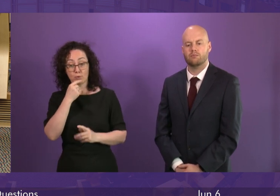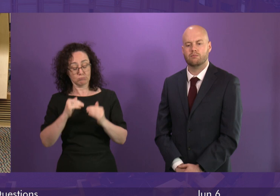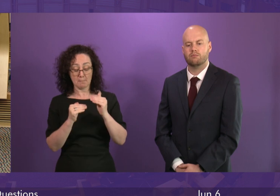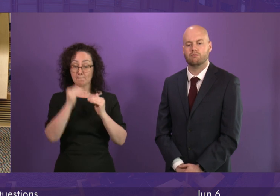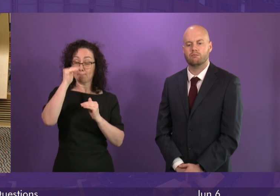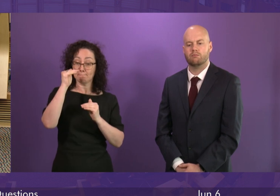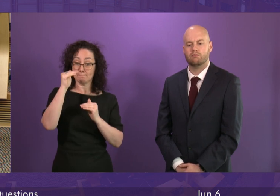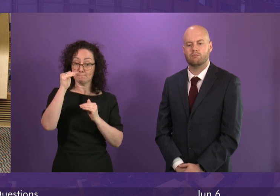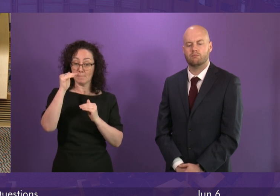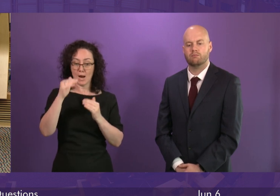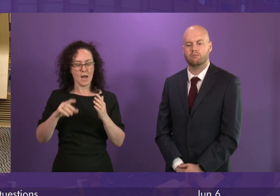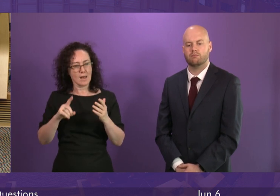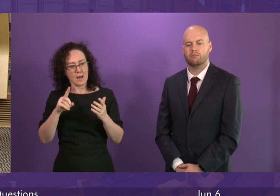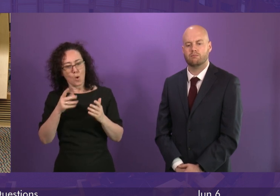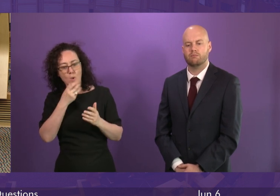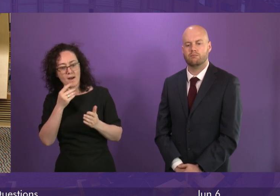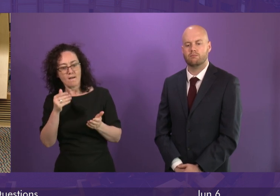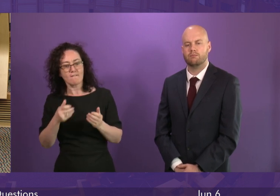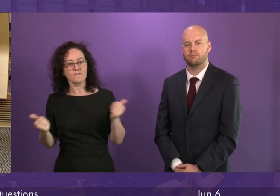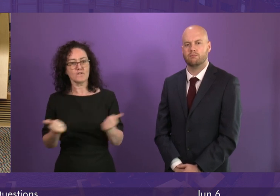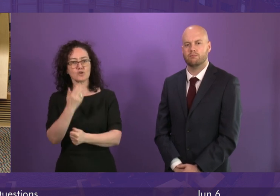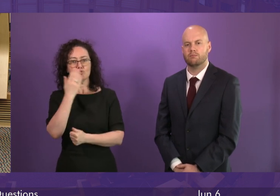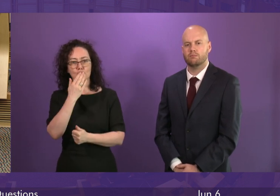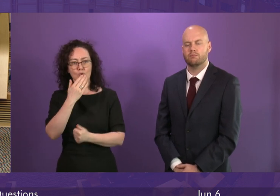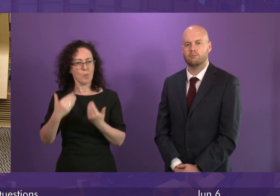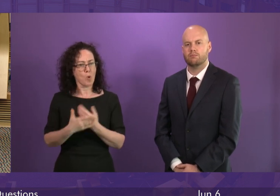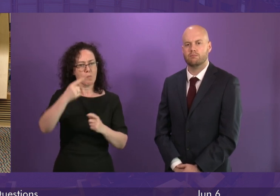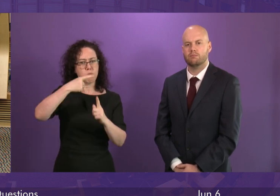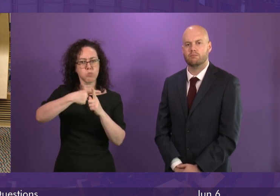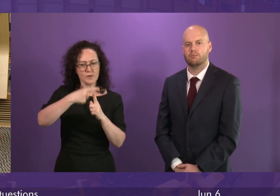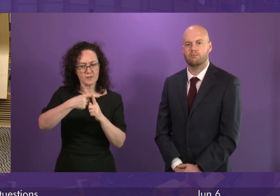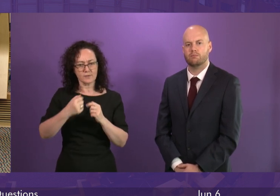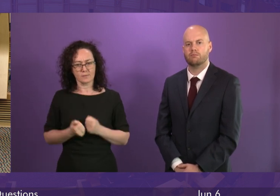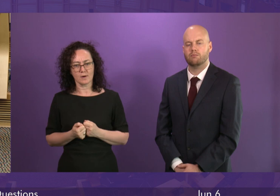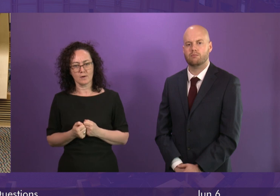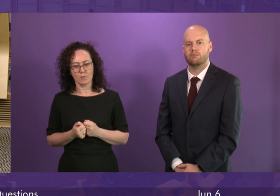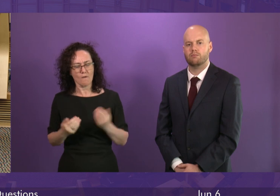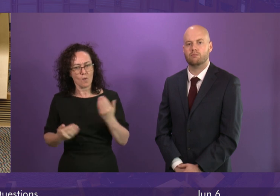young people, a rising number of teachers being available to teach in our classrooms—a